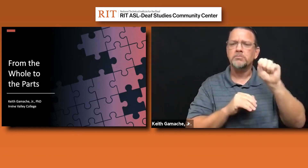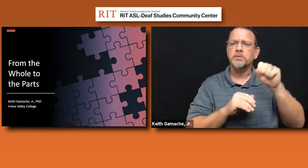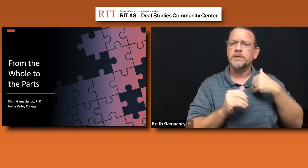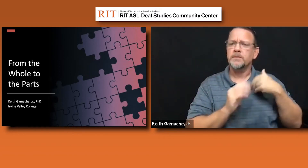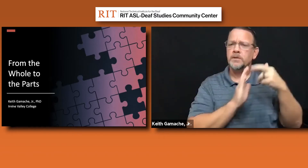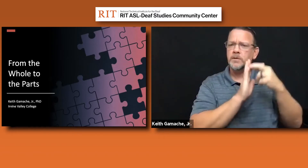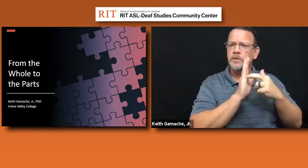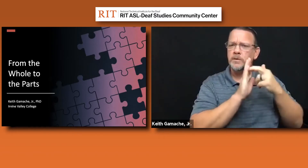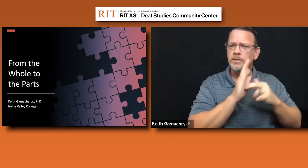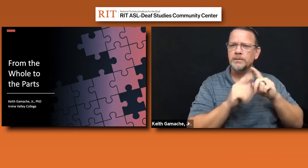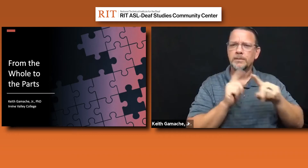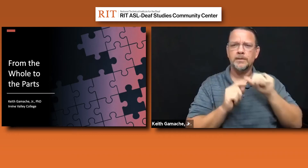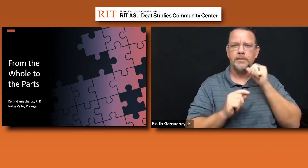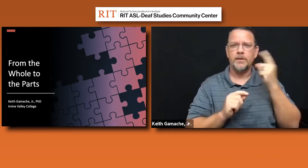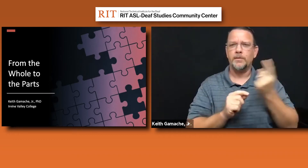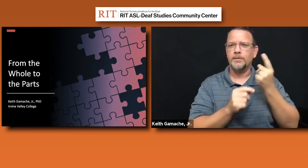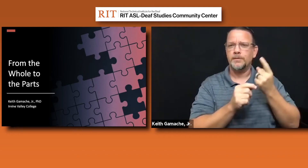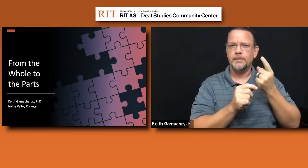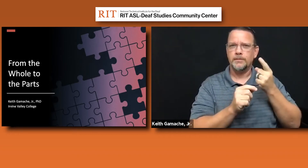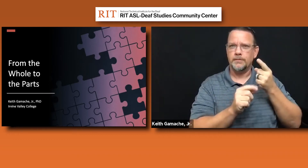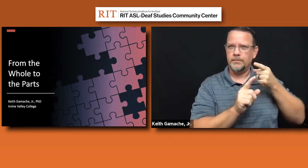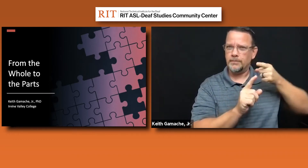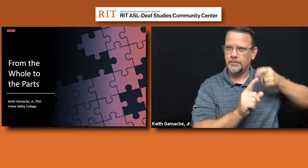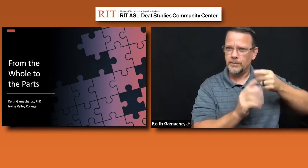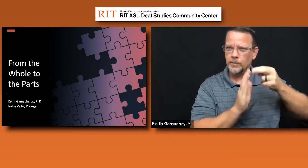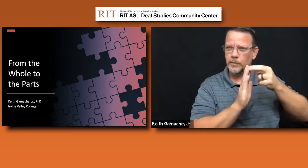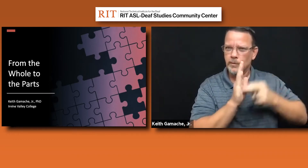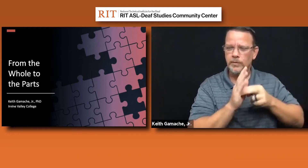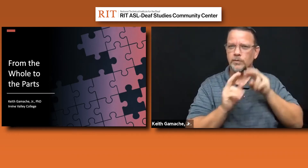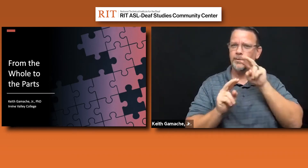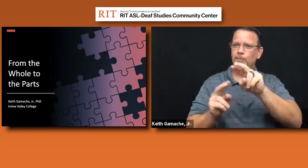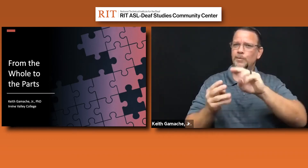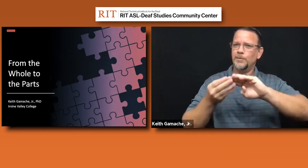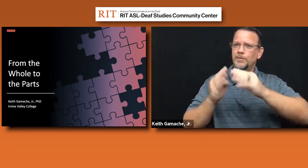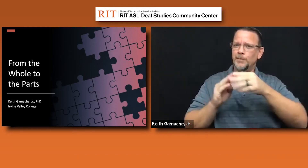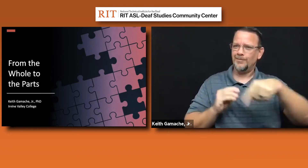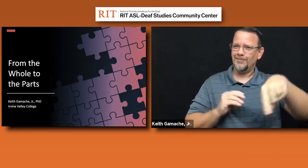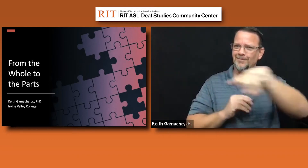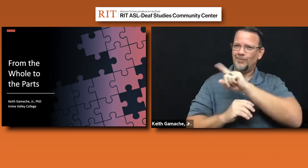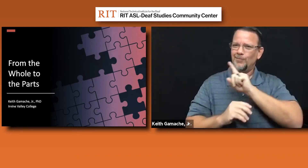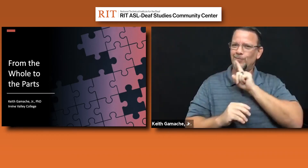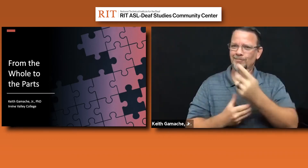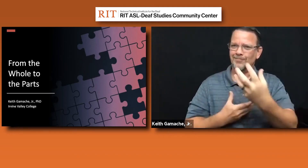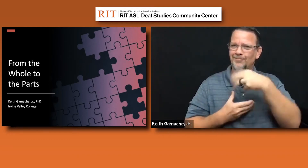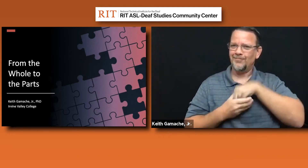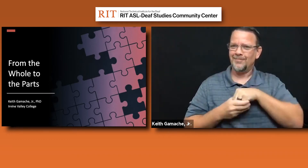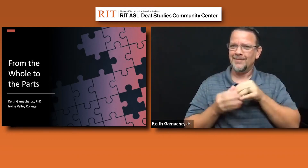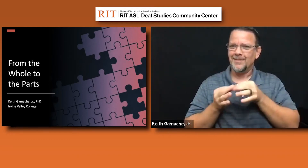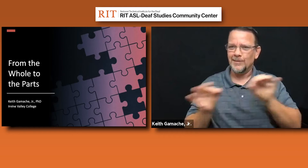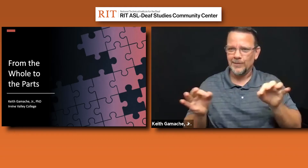within the community knowing its rules and structures without upholding all of those rules